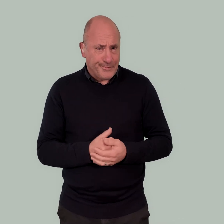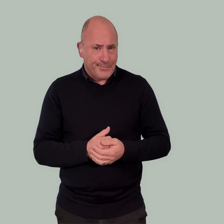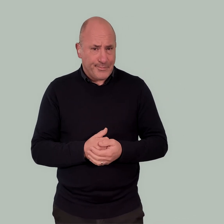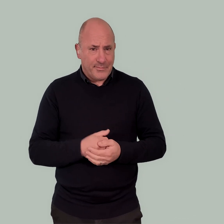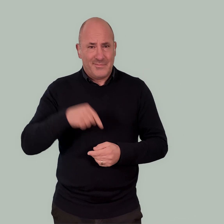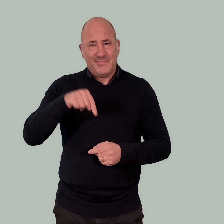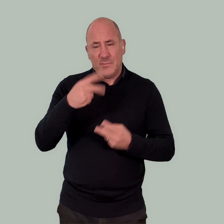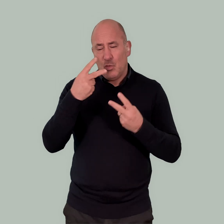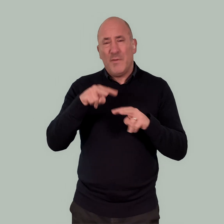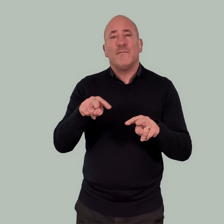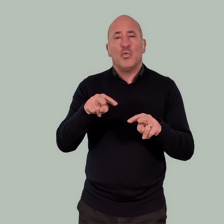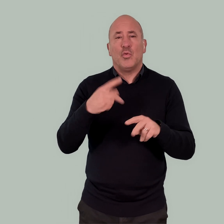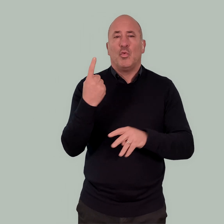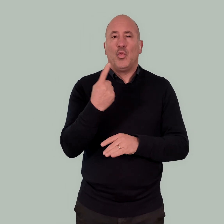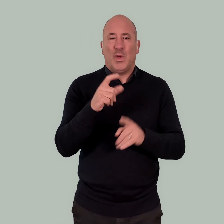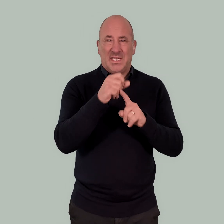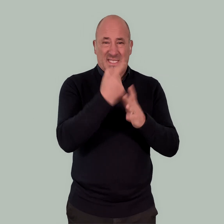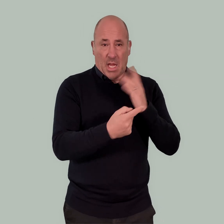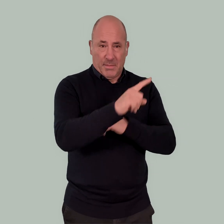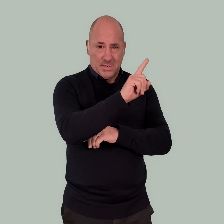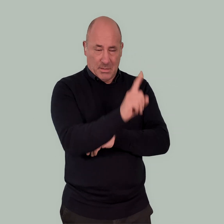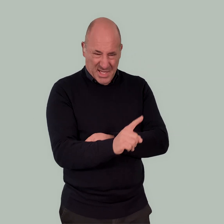The Review is being co-produced with disabled people,